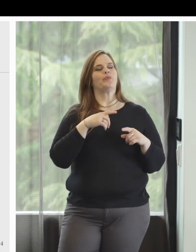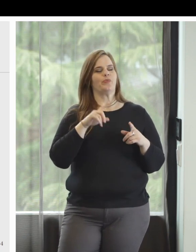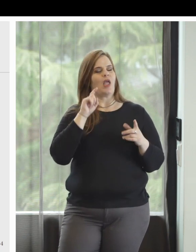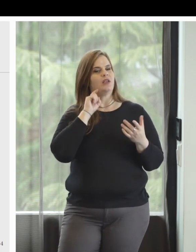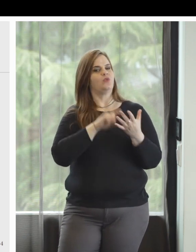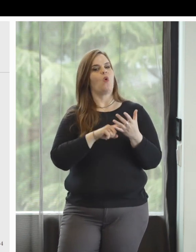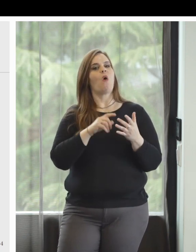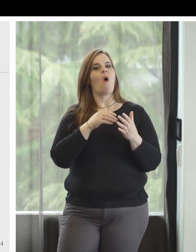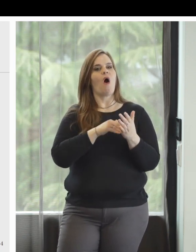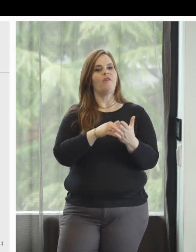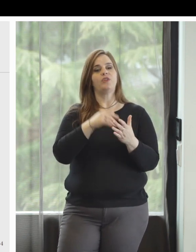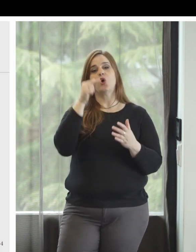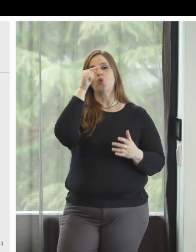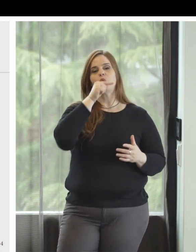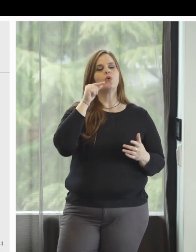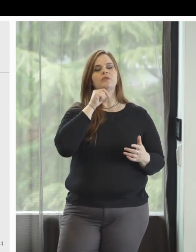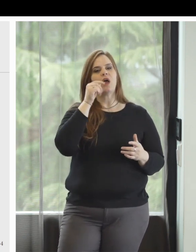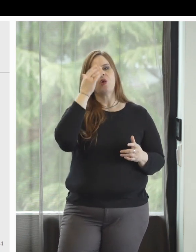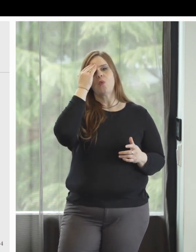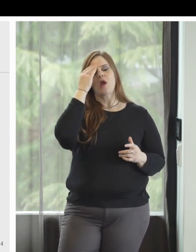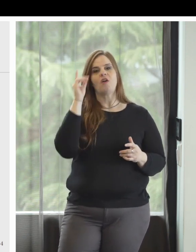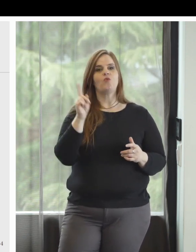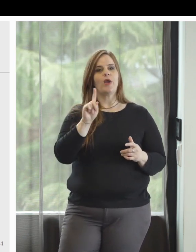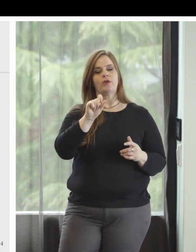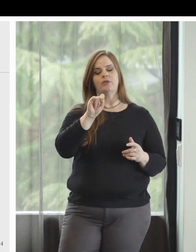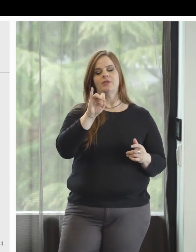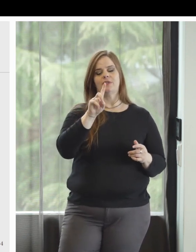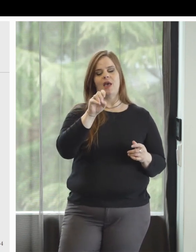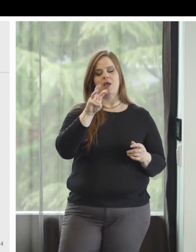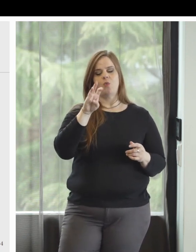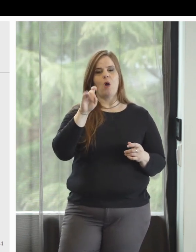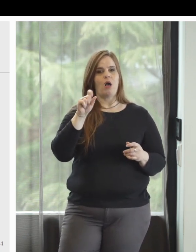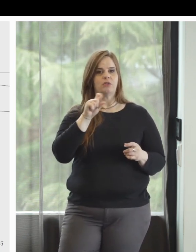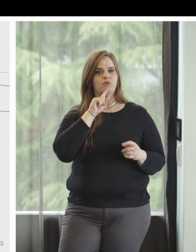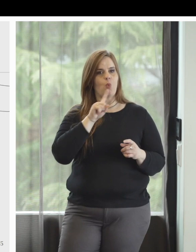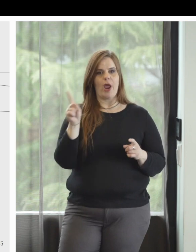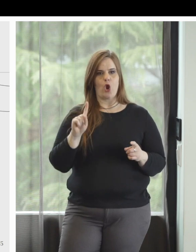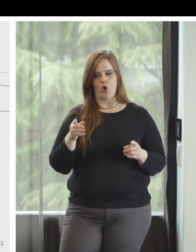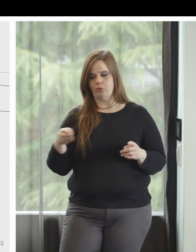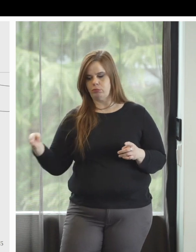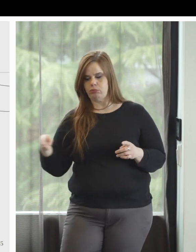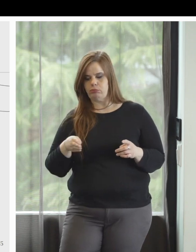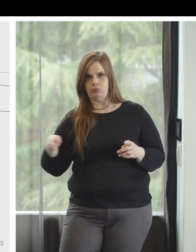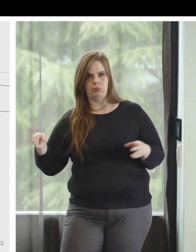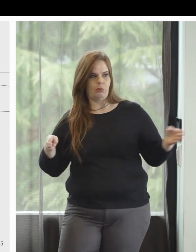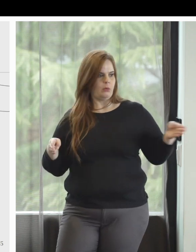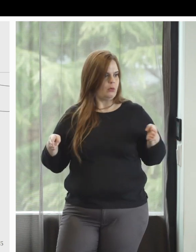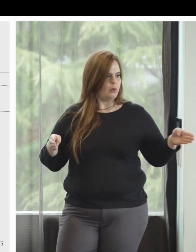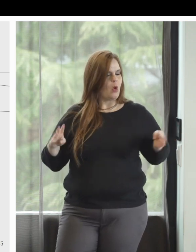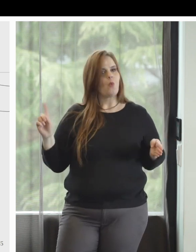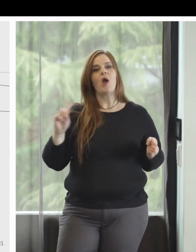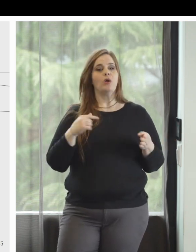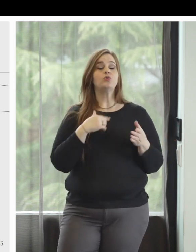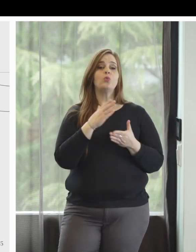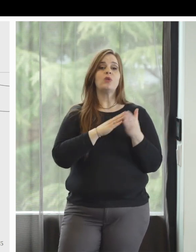Google is not aware of where the sidewalks are. And so some assumptions are being made. we know where the roads